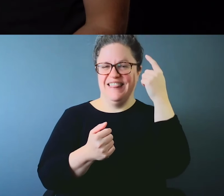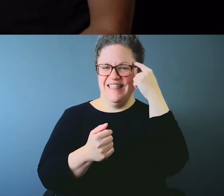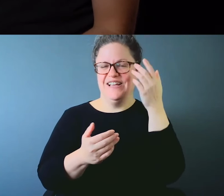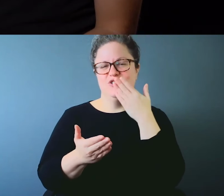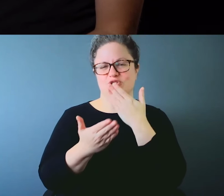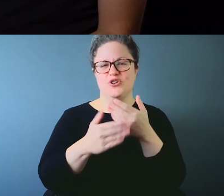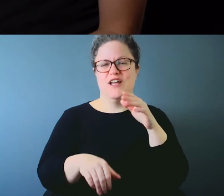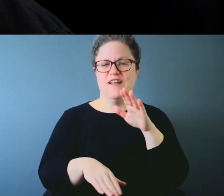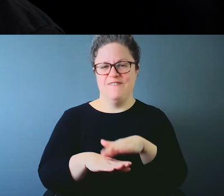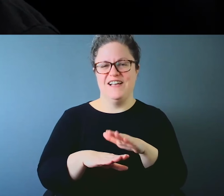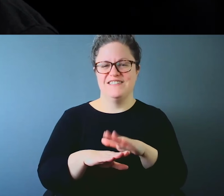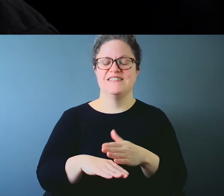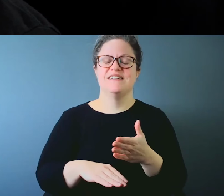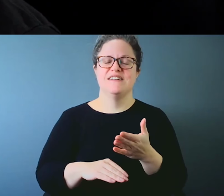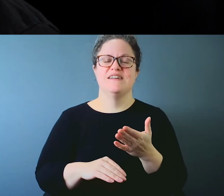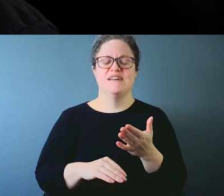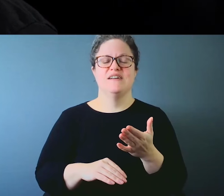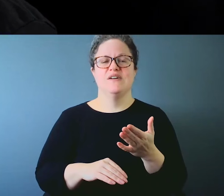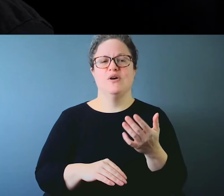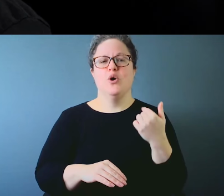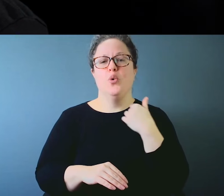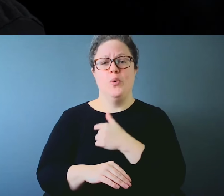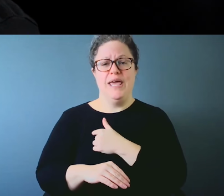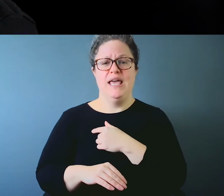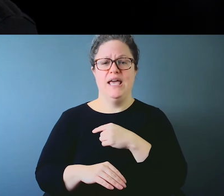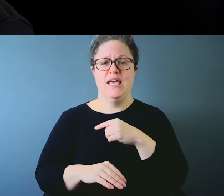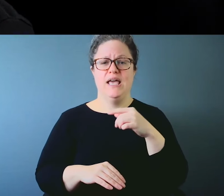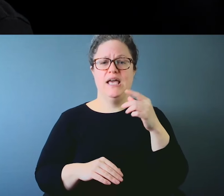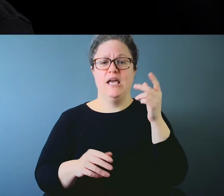but no, because we do, we do take things for granted.